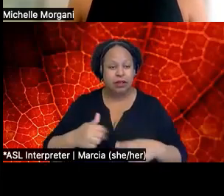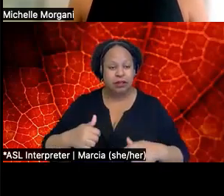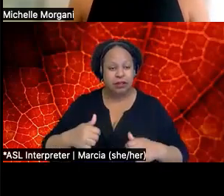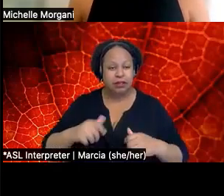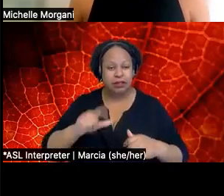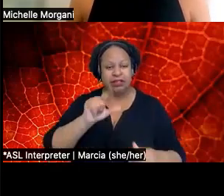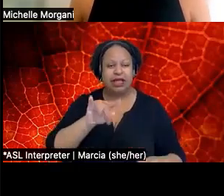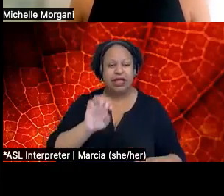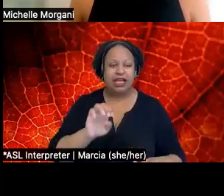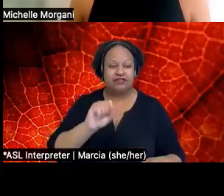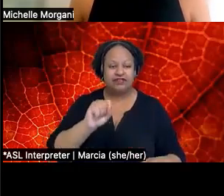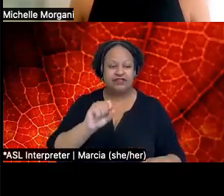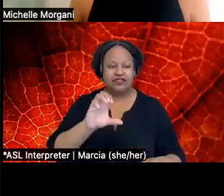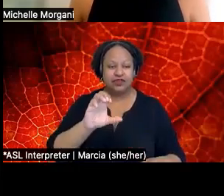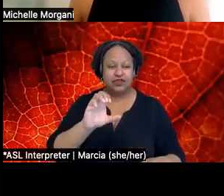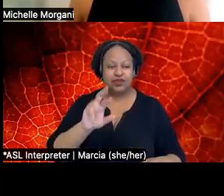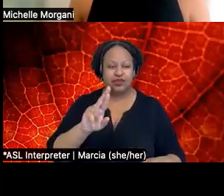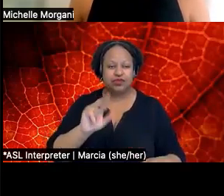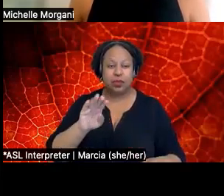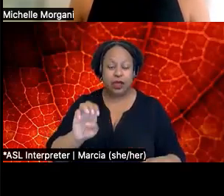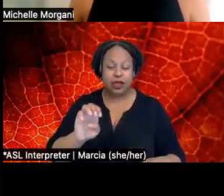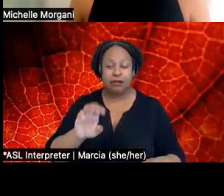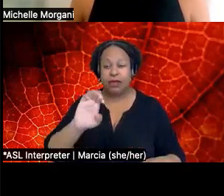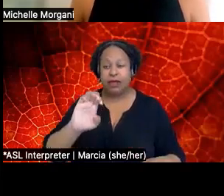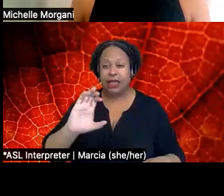And we're going to keep the idea of using templates.